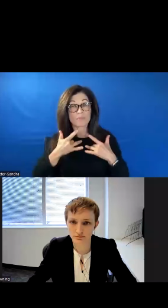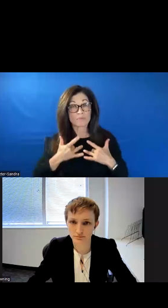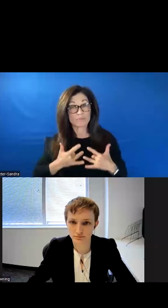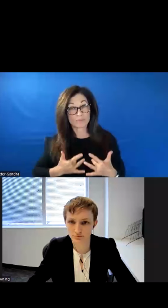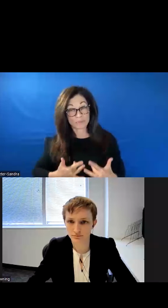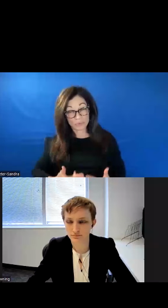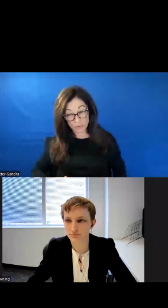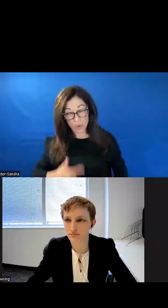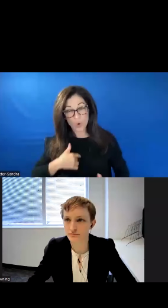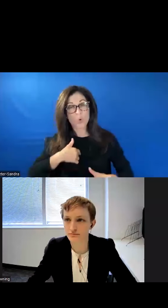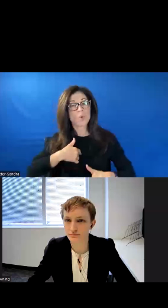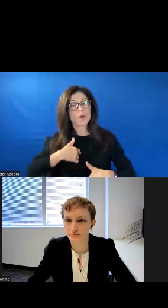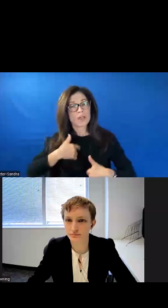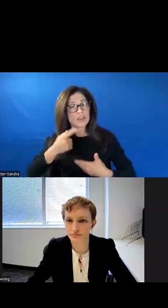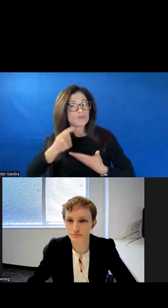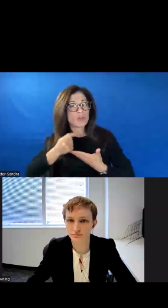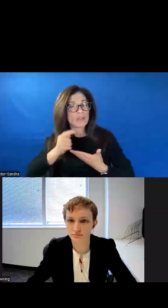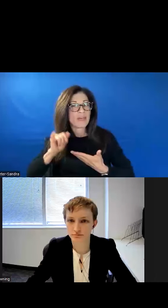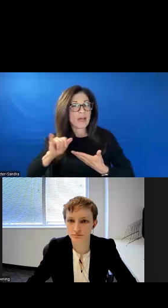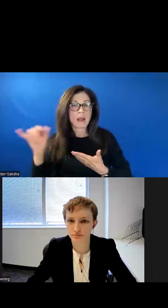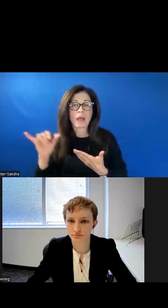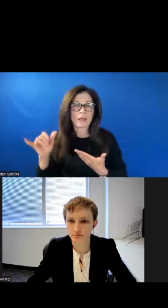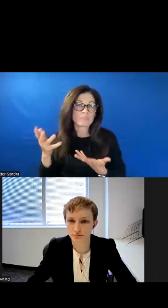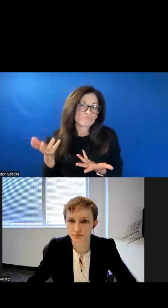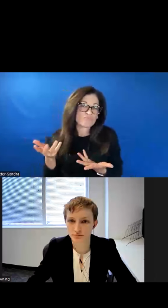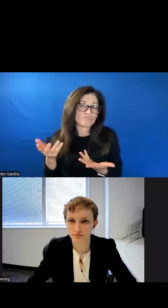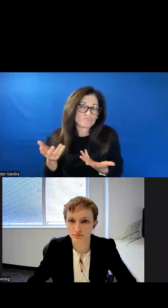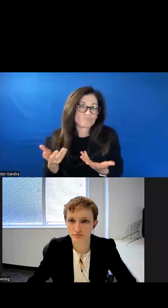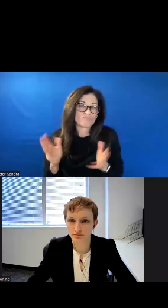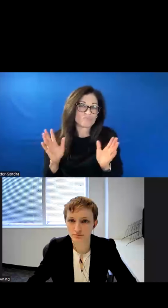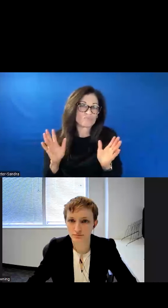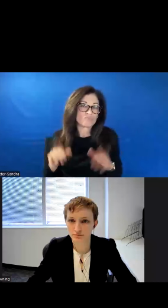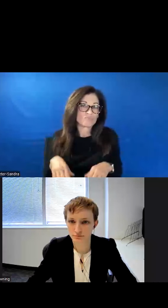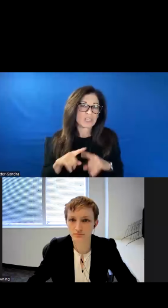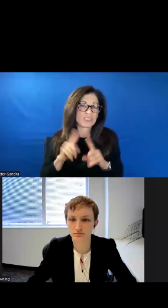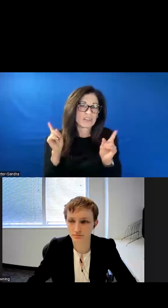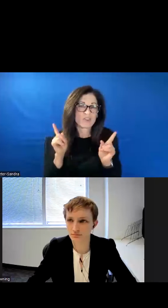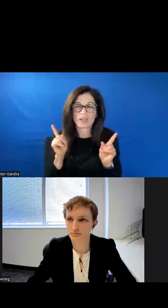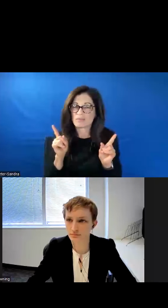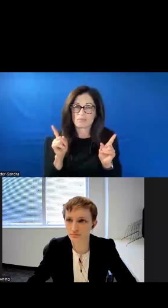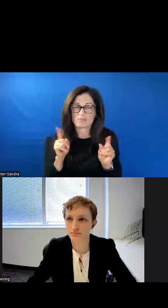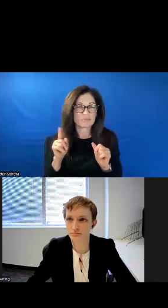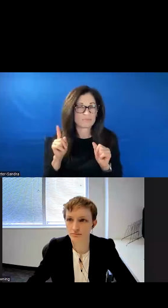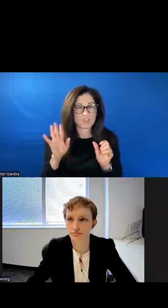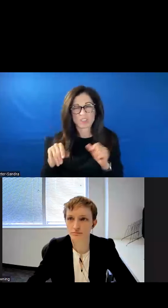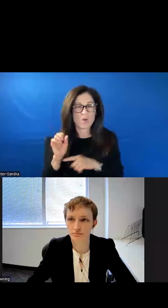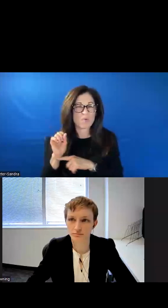TREATED IT LIKE IT WAS JUST SOMETHING DIFFERENT AND SOMETHING